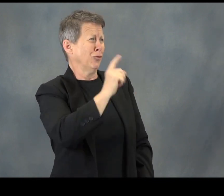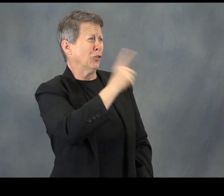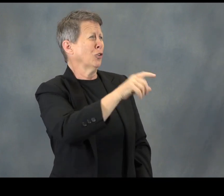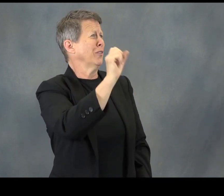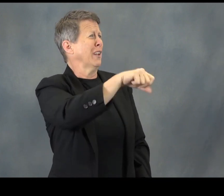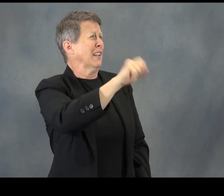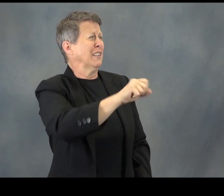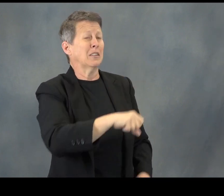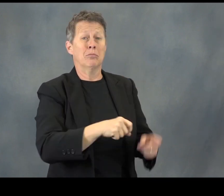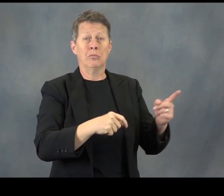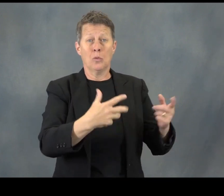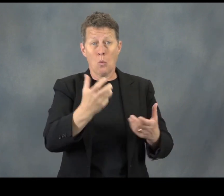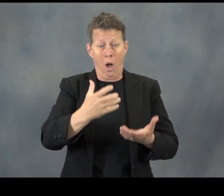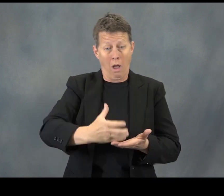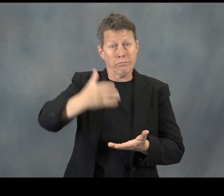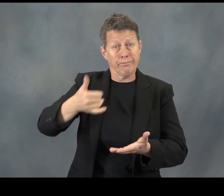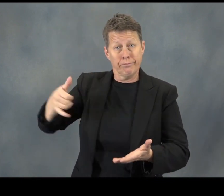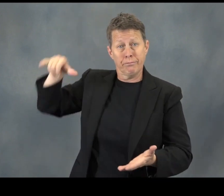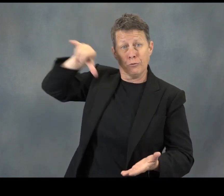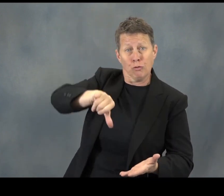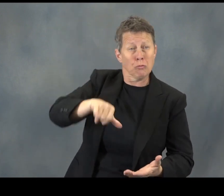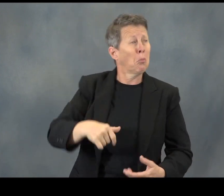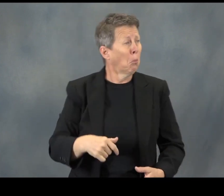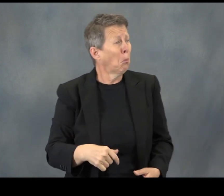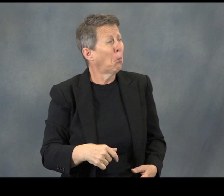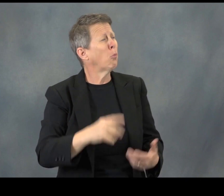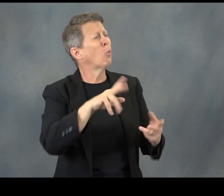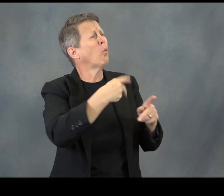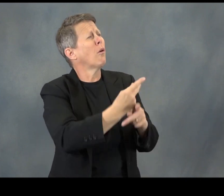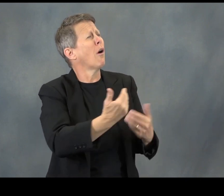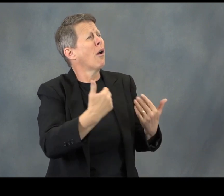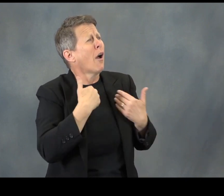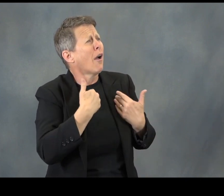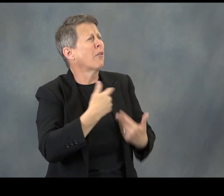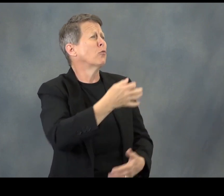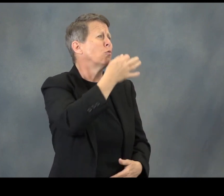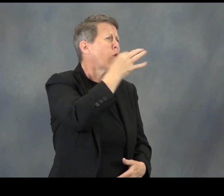And he said, "You want a pitcher?" So I said, "Sure, what flavors do you have?"